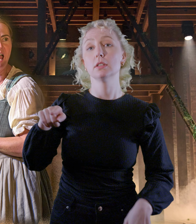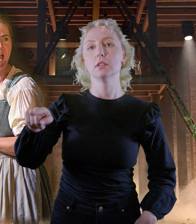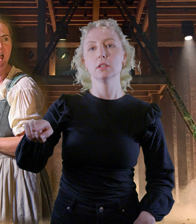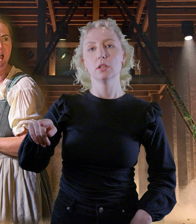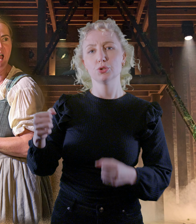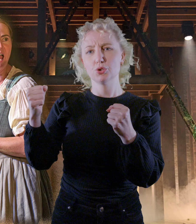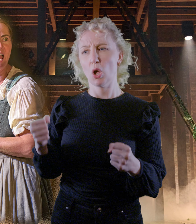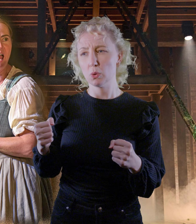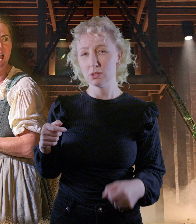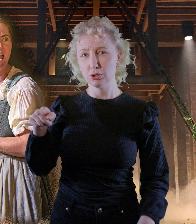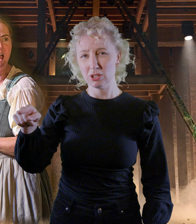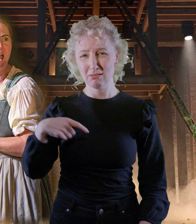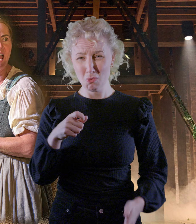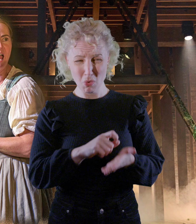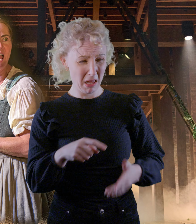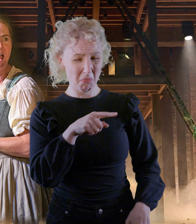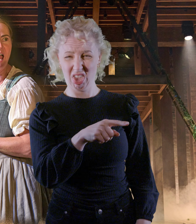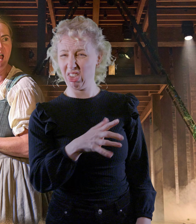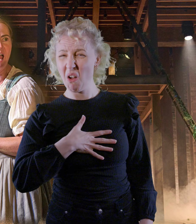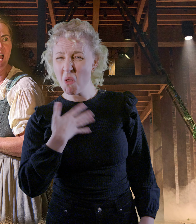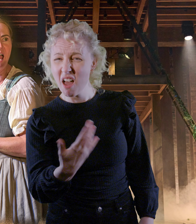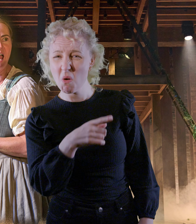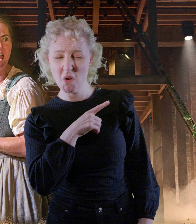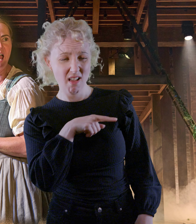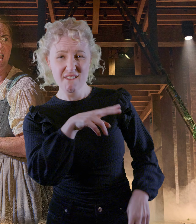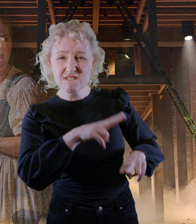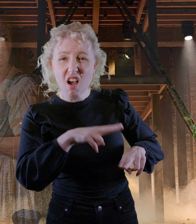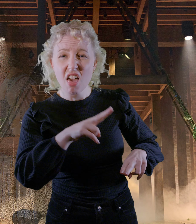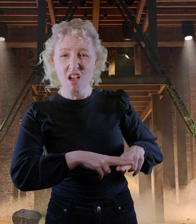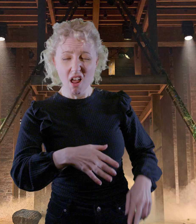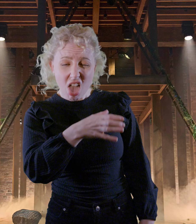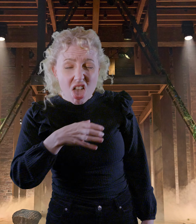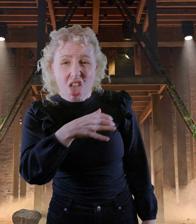She disapproves of William because his father is a drunkard and a cheat.